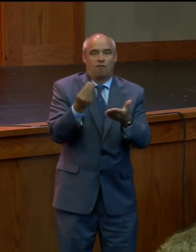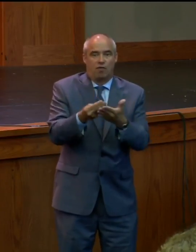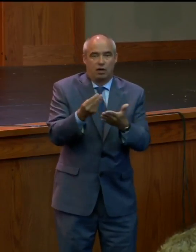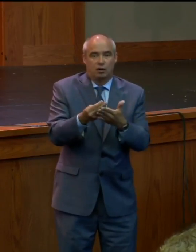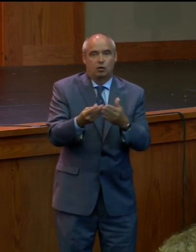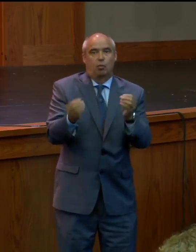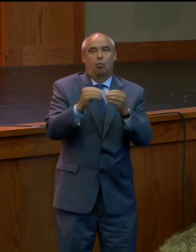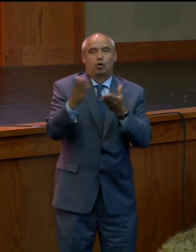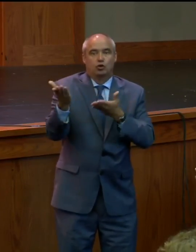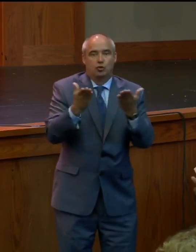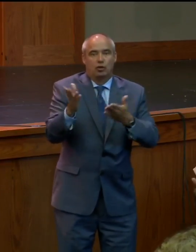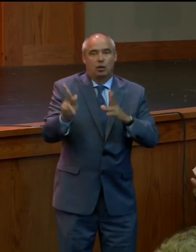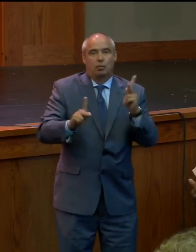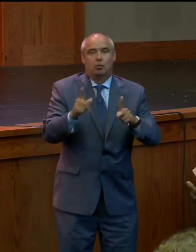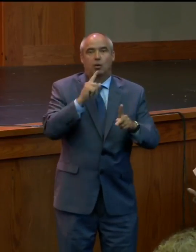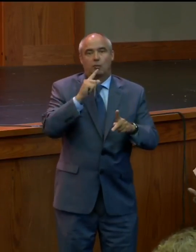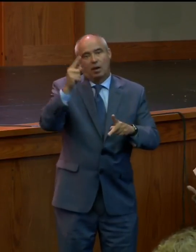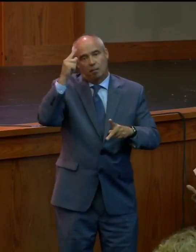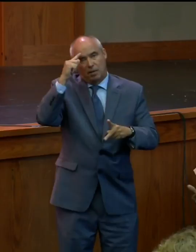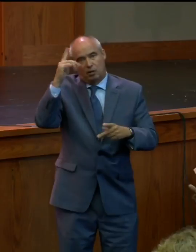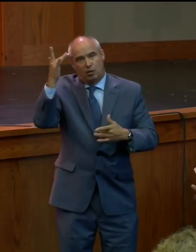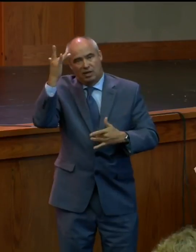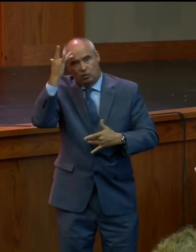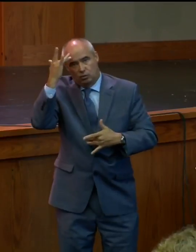SERVICES FOR PEOPLE WITH MENTAL ILLNESS.